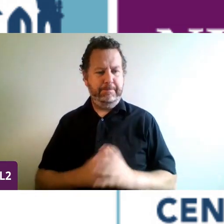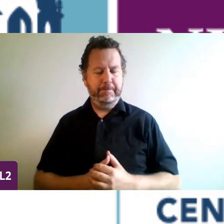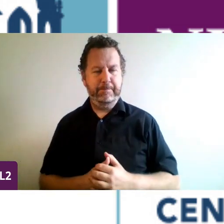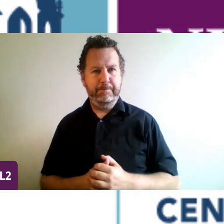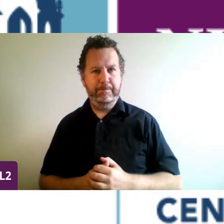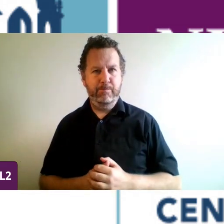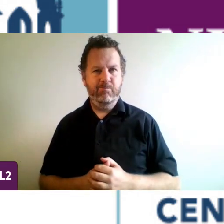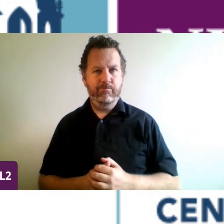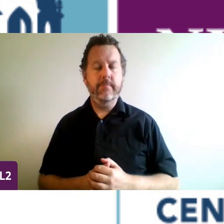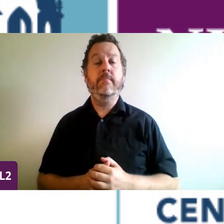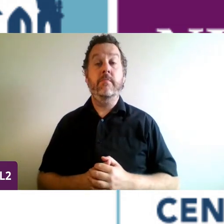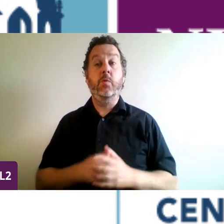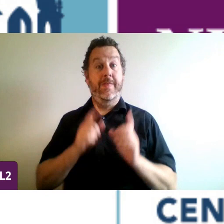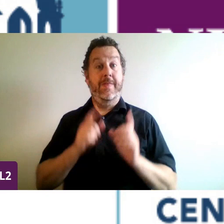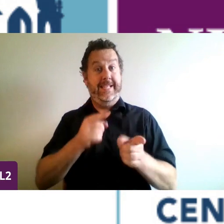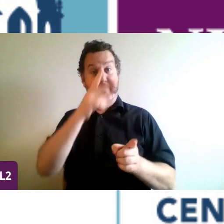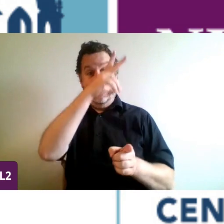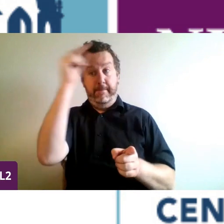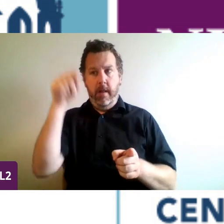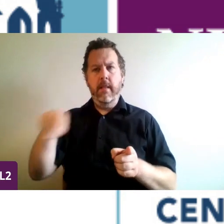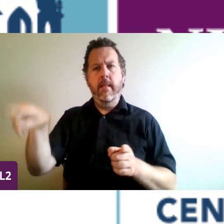organisation.